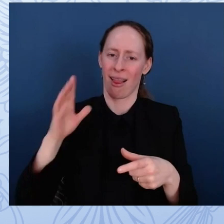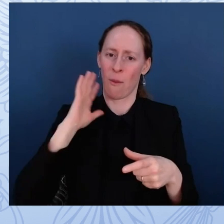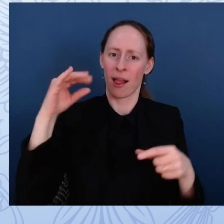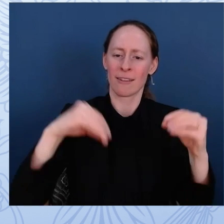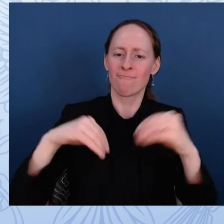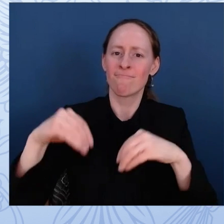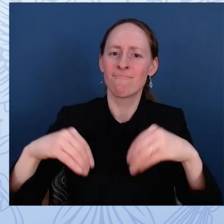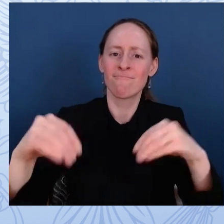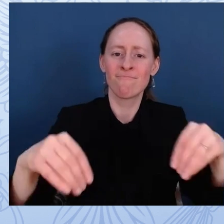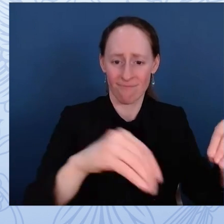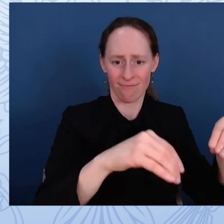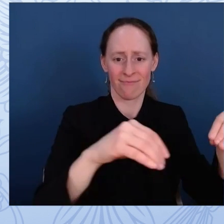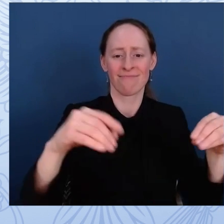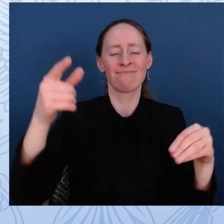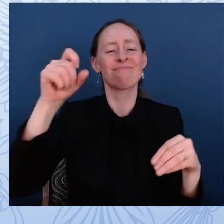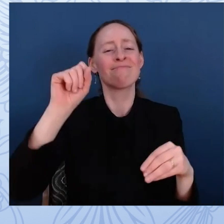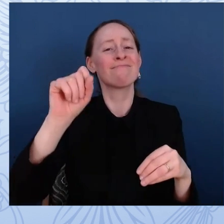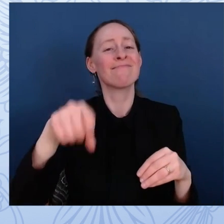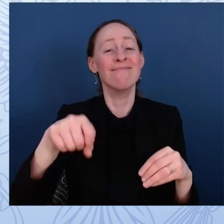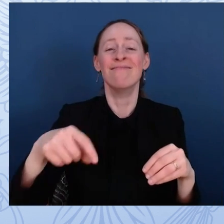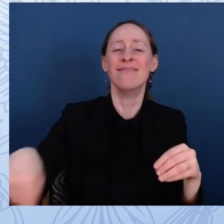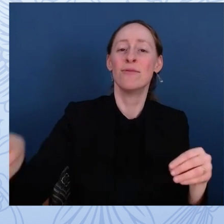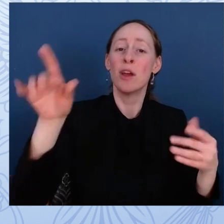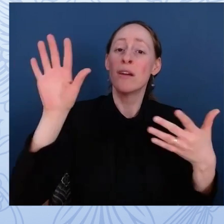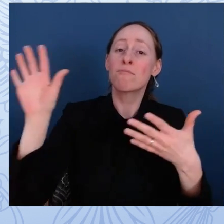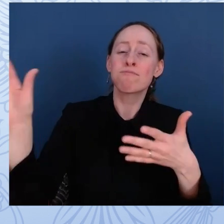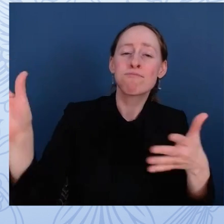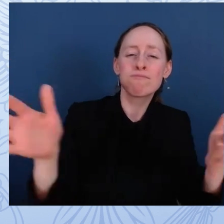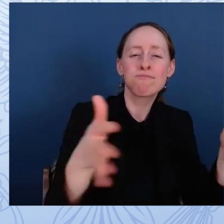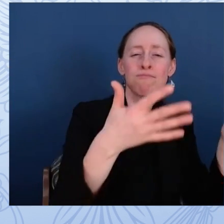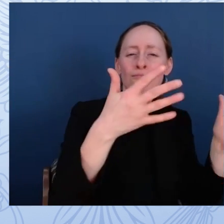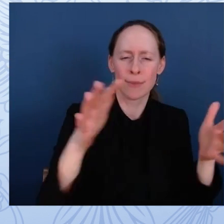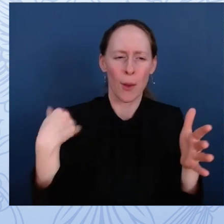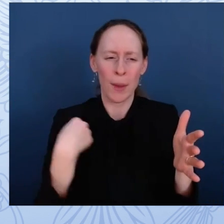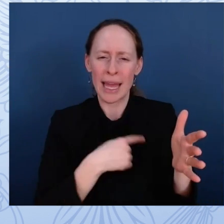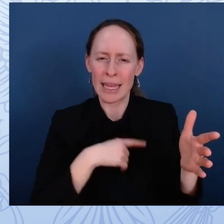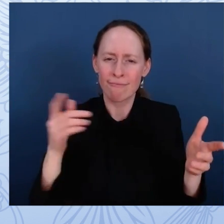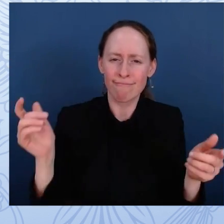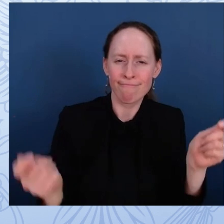we do so together, as partners in peace and prosperity.